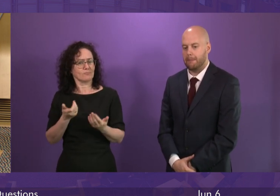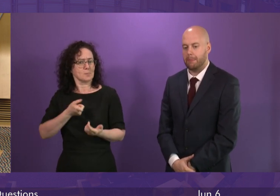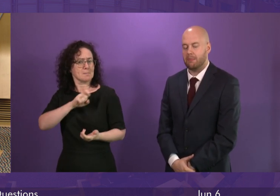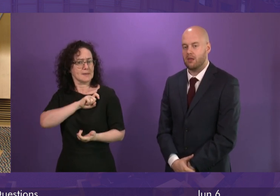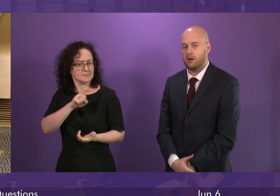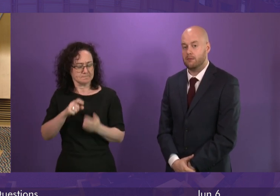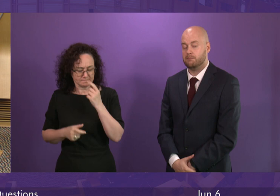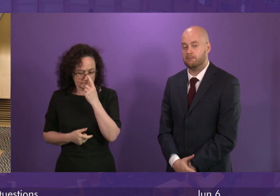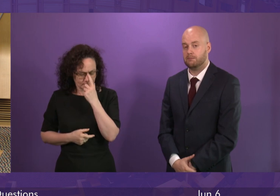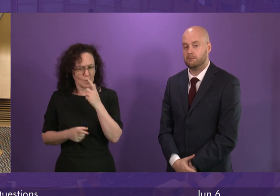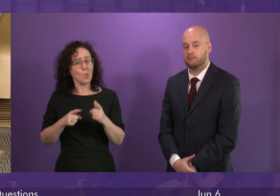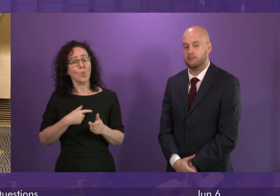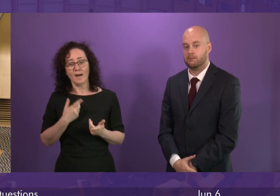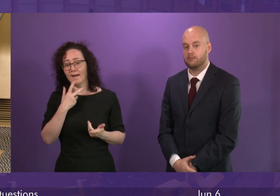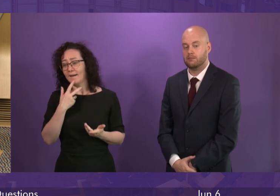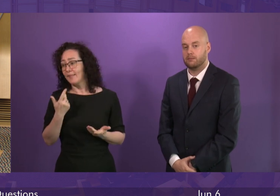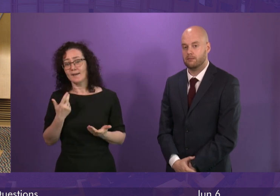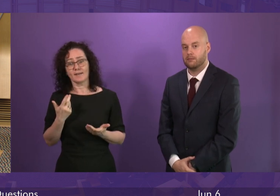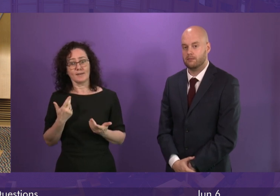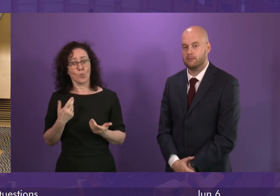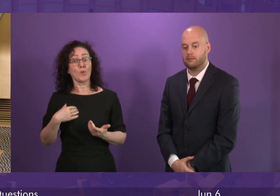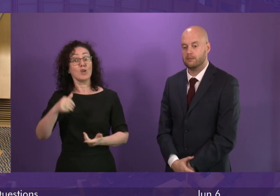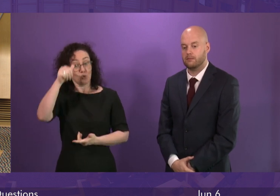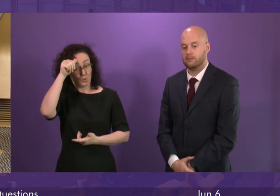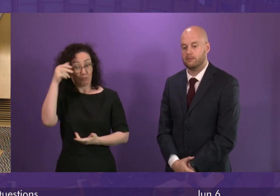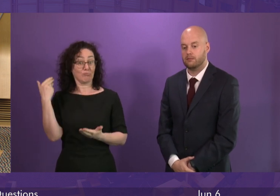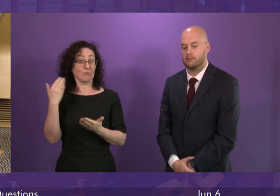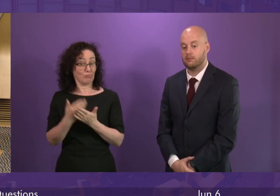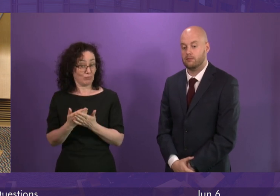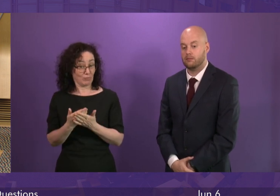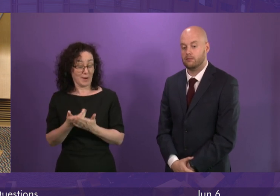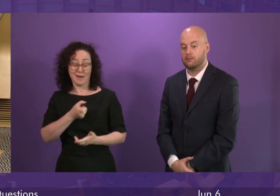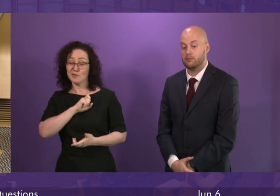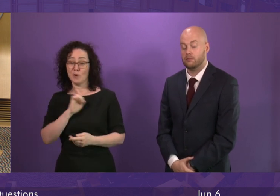fact that—as we have always known—Spain would not block an independent Scotland from